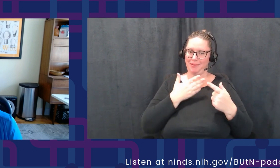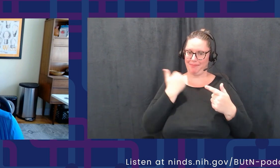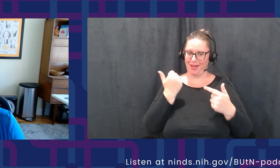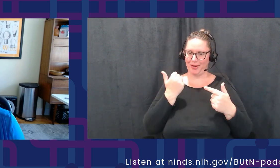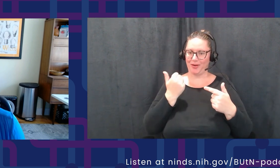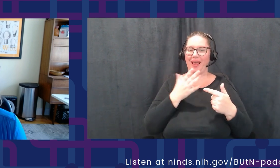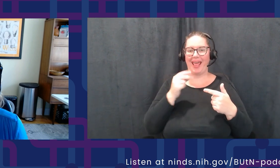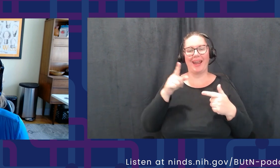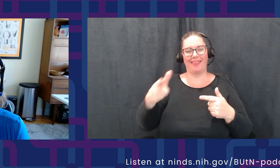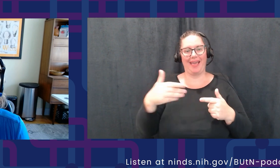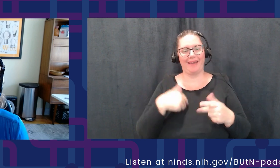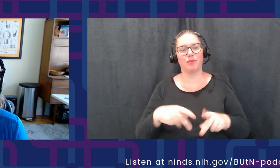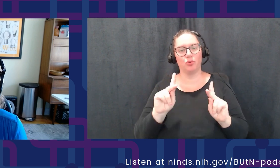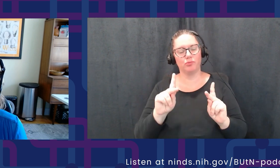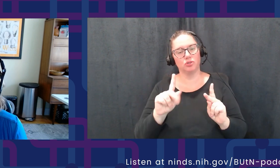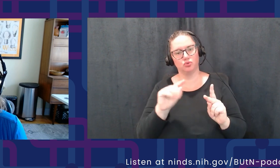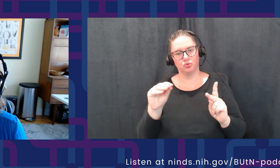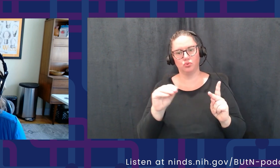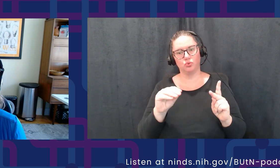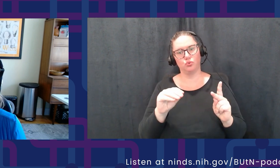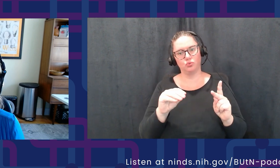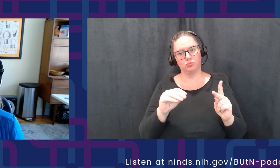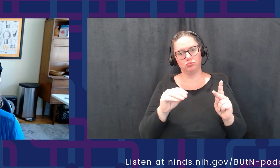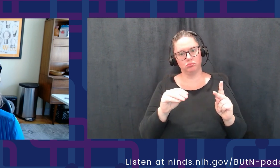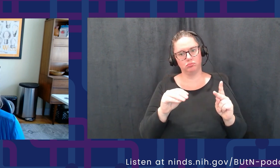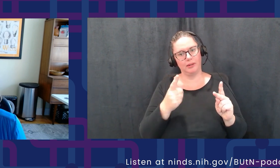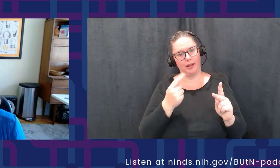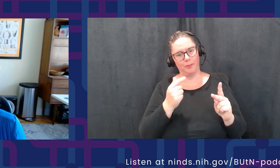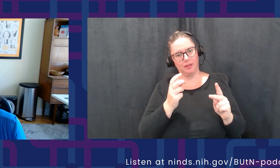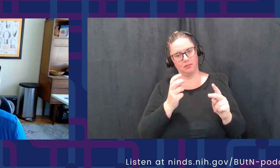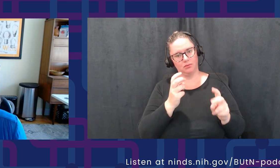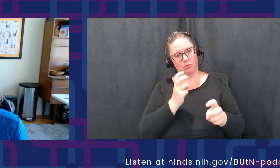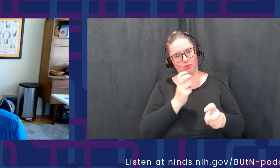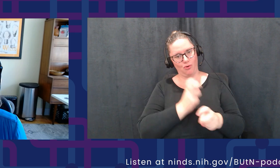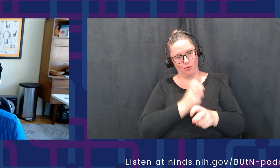But then they also have the permission to be a little harsher on you.